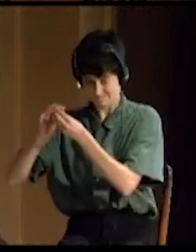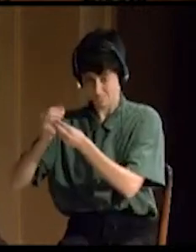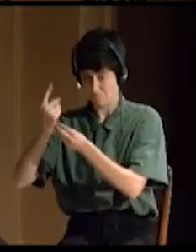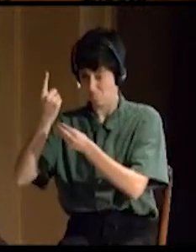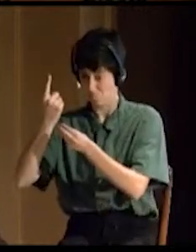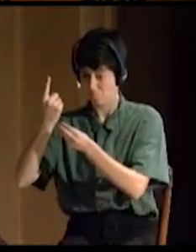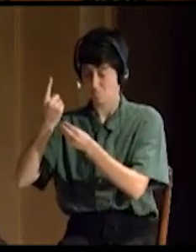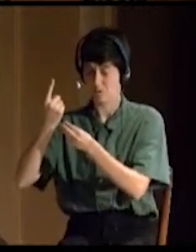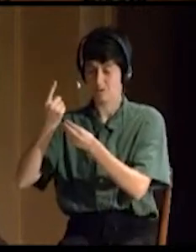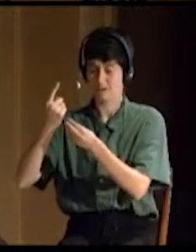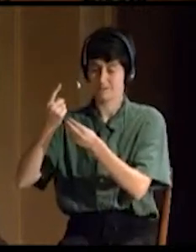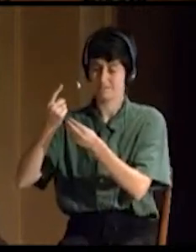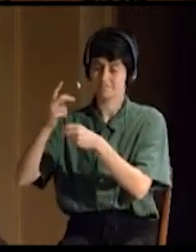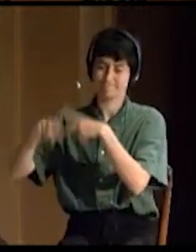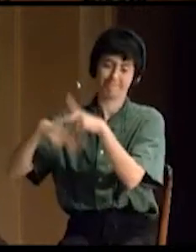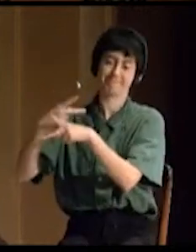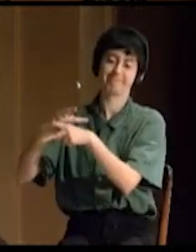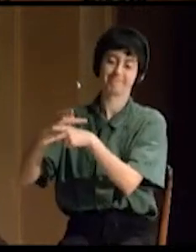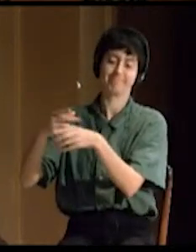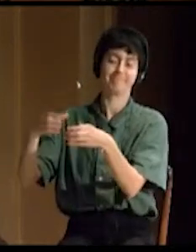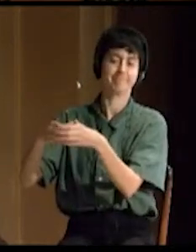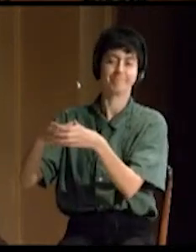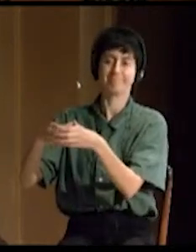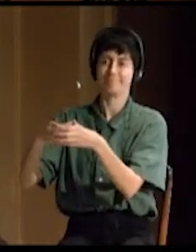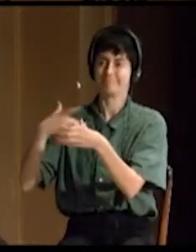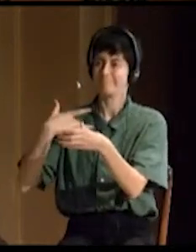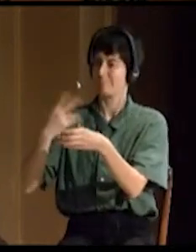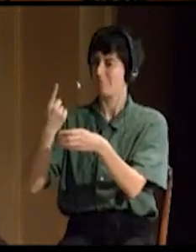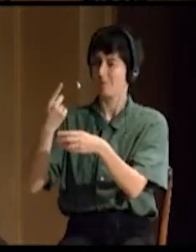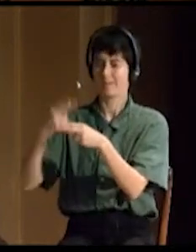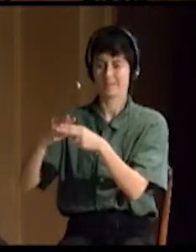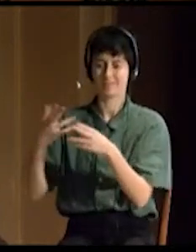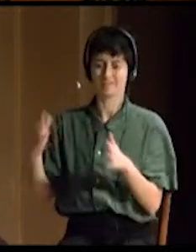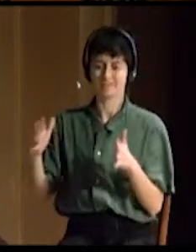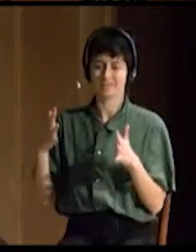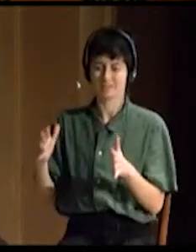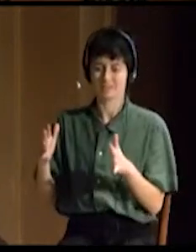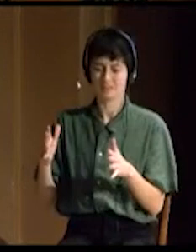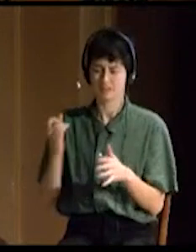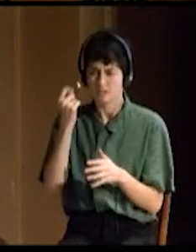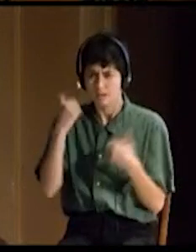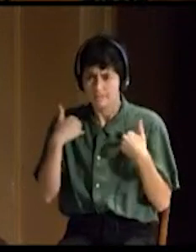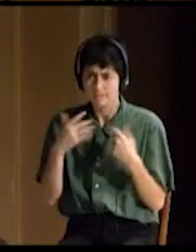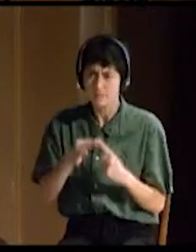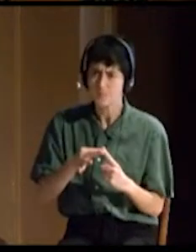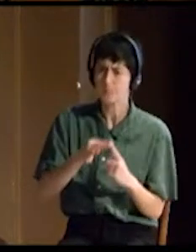We got them all on loan, the 32 existing Cora from Florida,